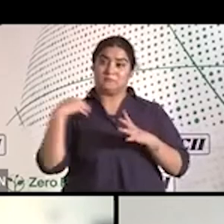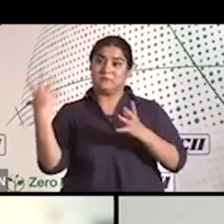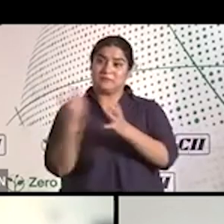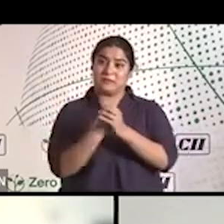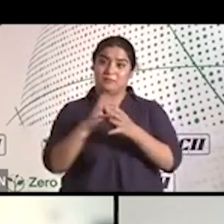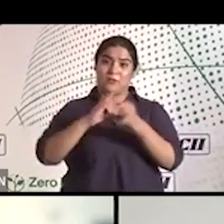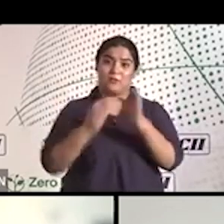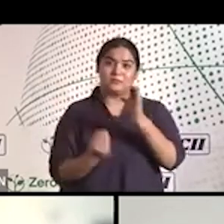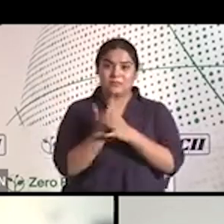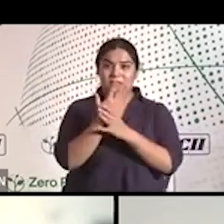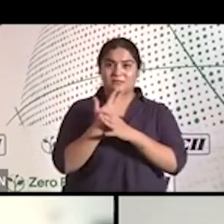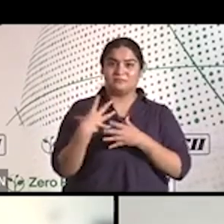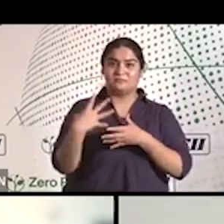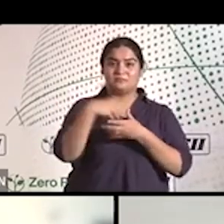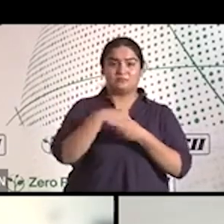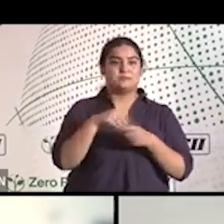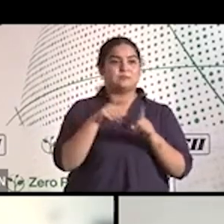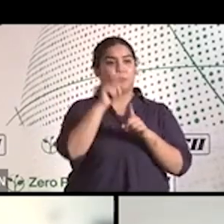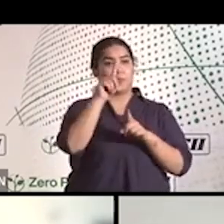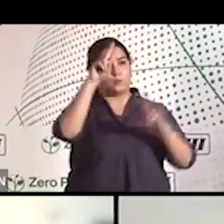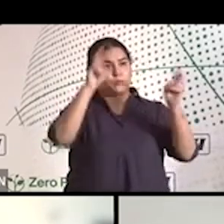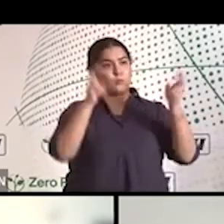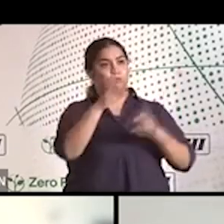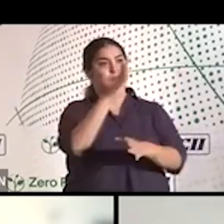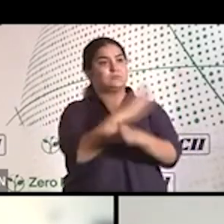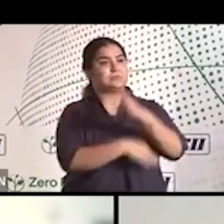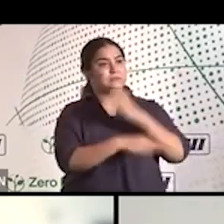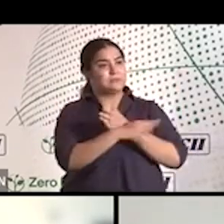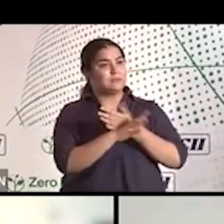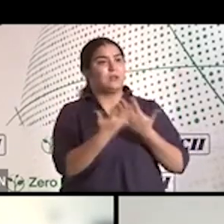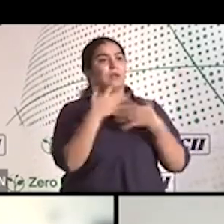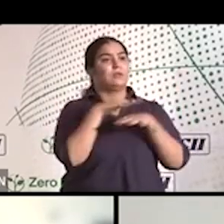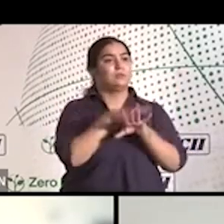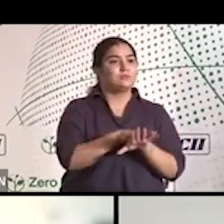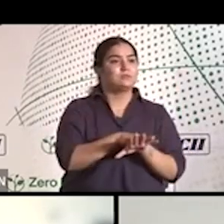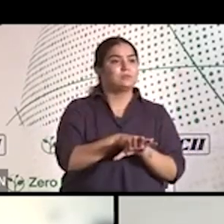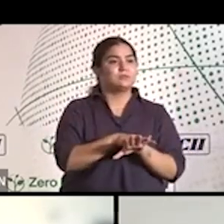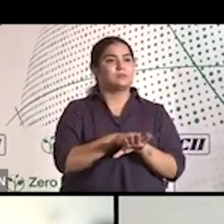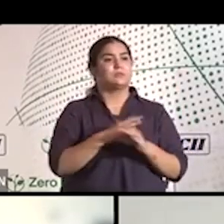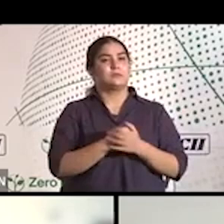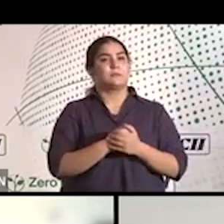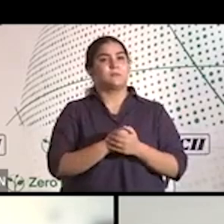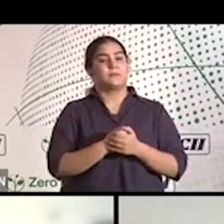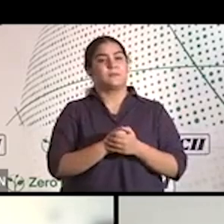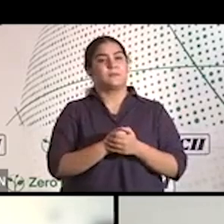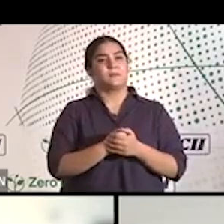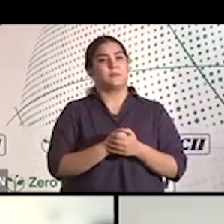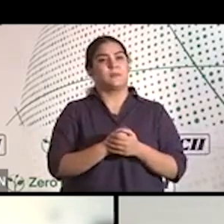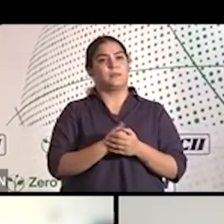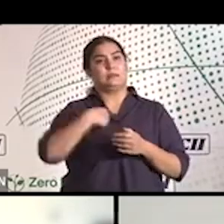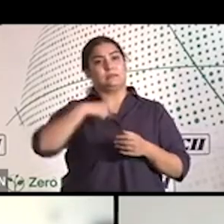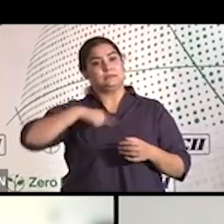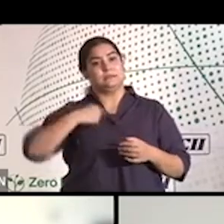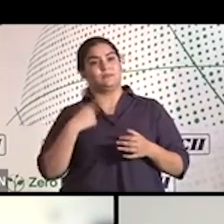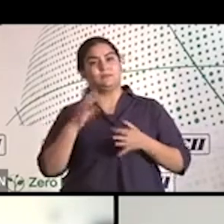were thinking about disability inclusion to our organization